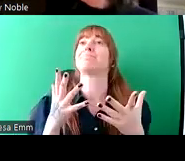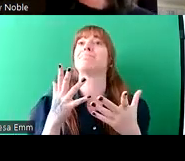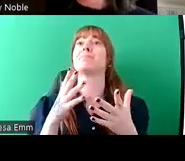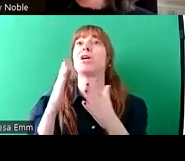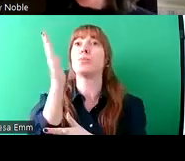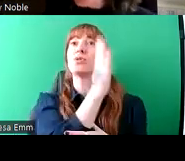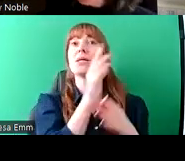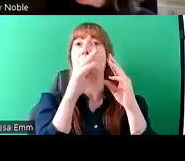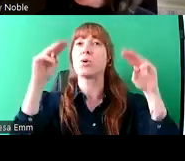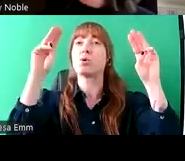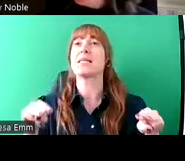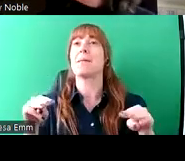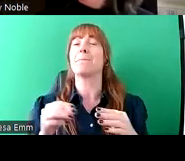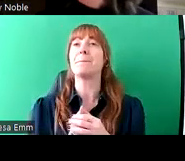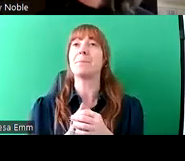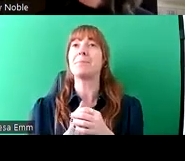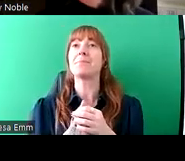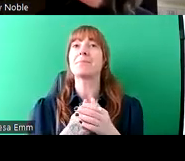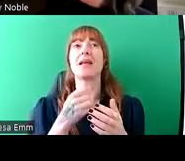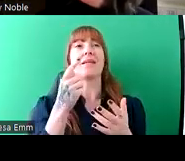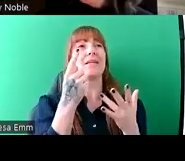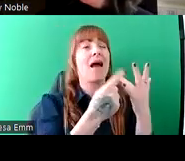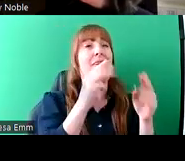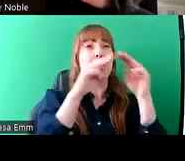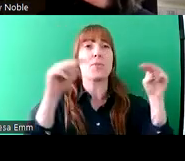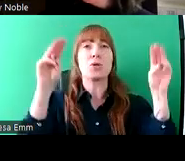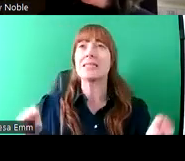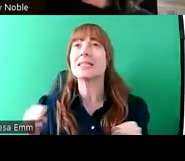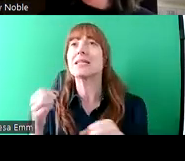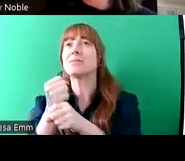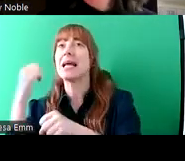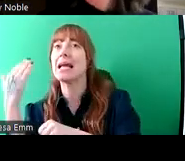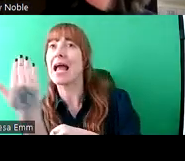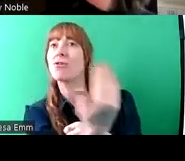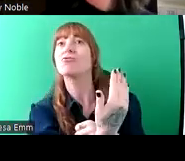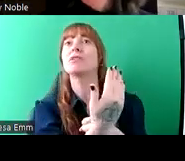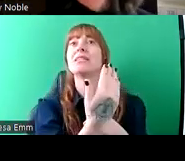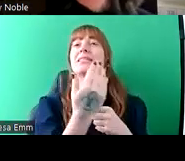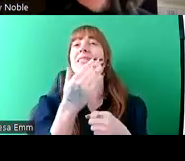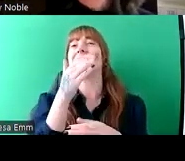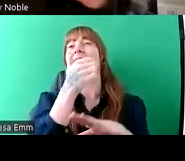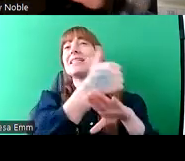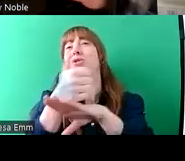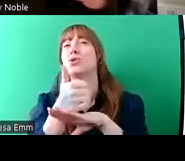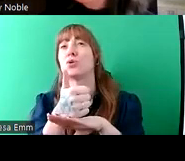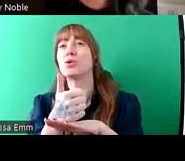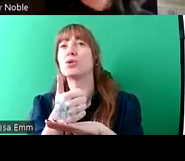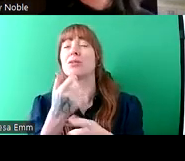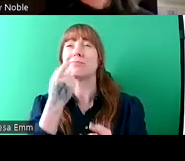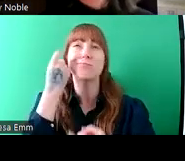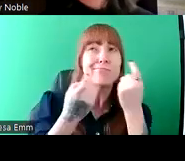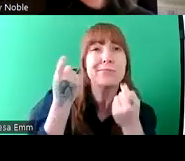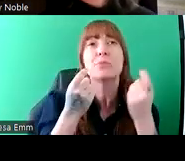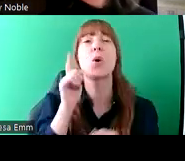of course other museums, galleries, institutions who do explore women's history in lots of ways,